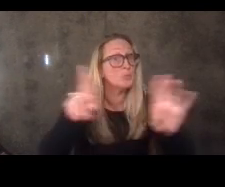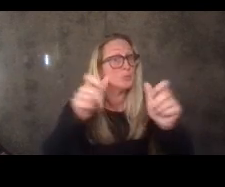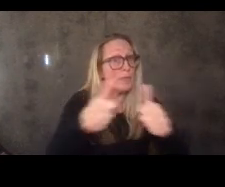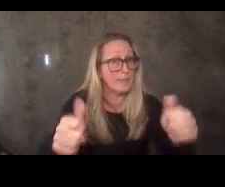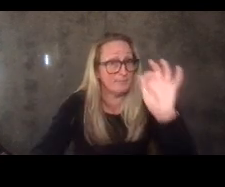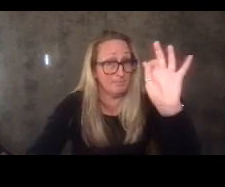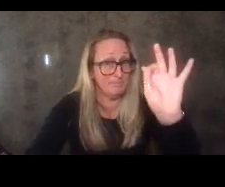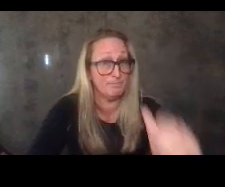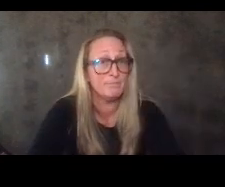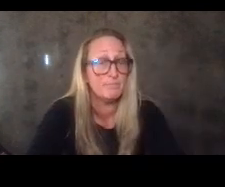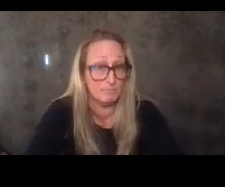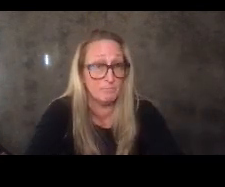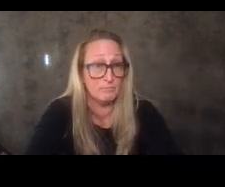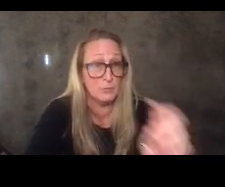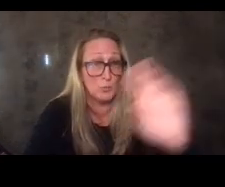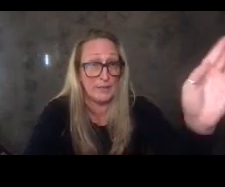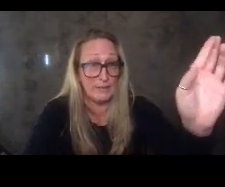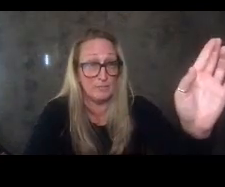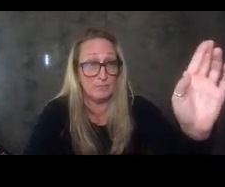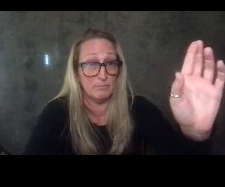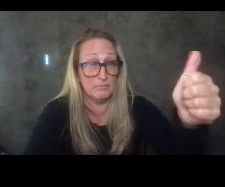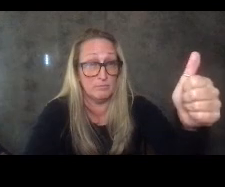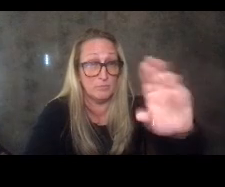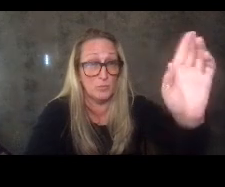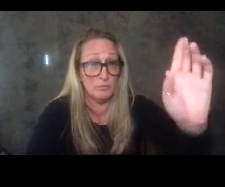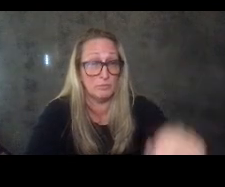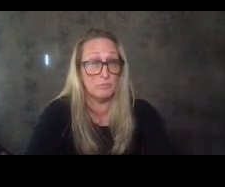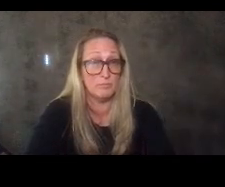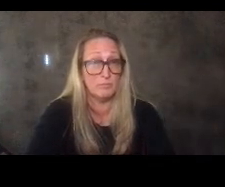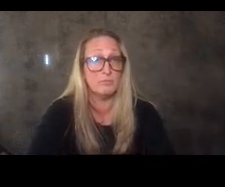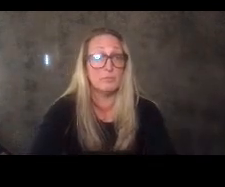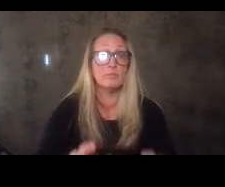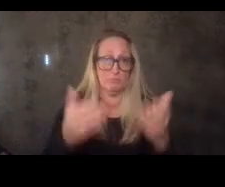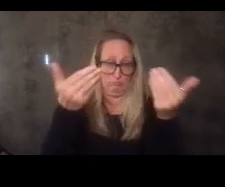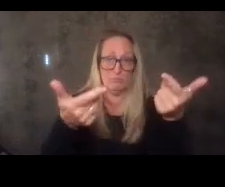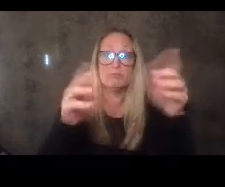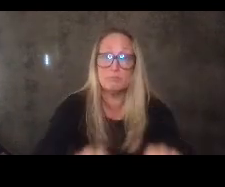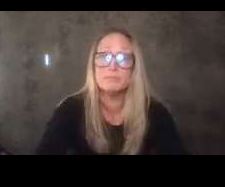So I have some links on screen that you can use to quickly go to the answer desk. I was just